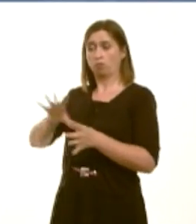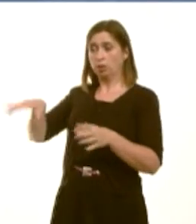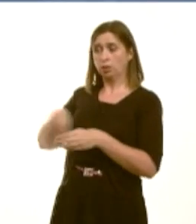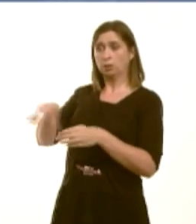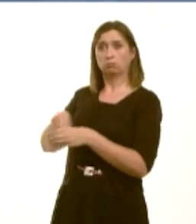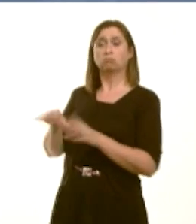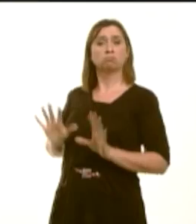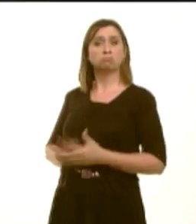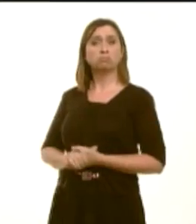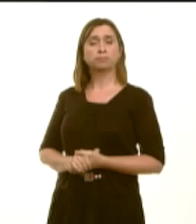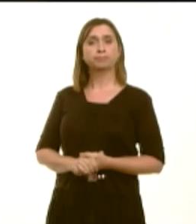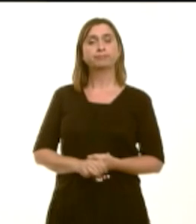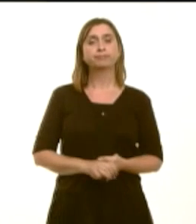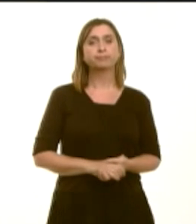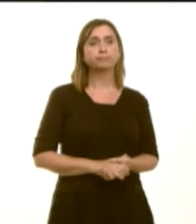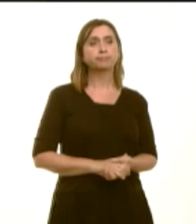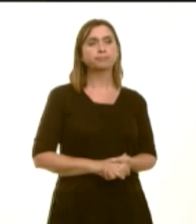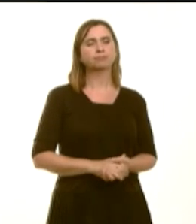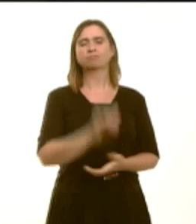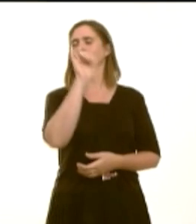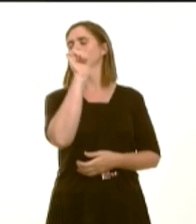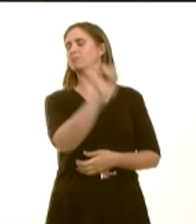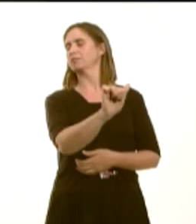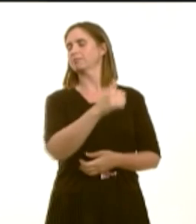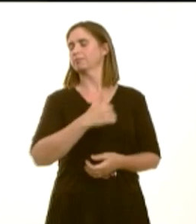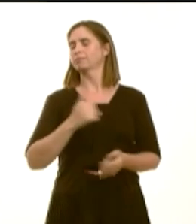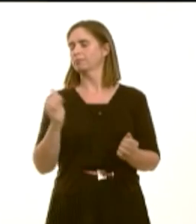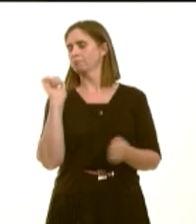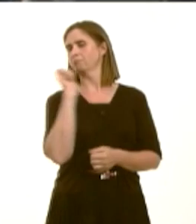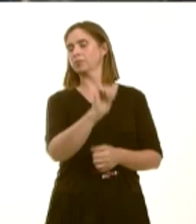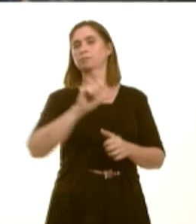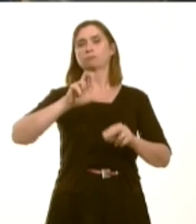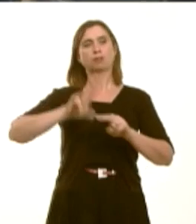Jenny Rathbone: Iíd agree with you, First Minister, that Cardiff has been at the forefront